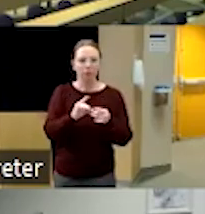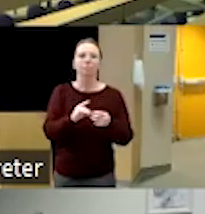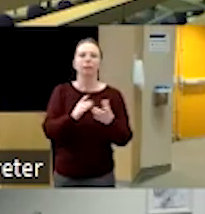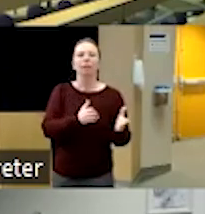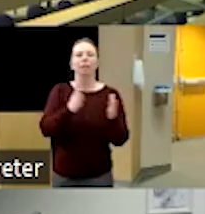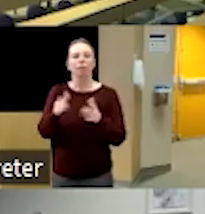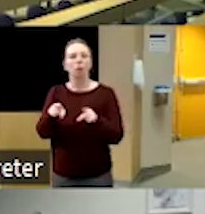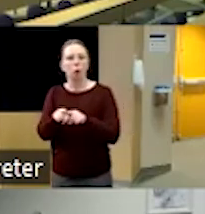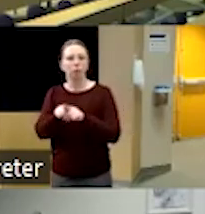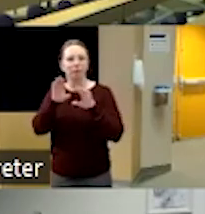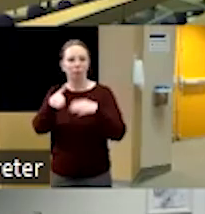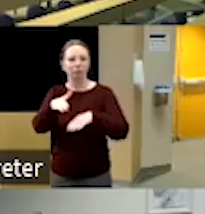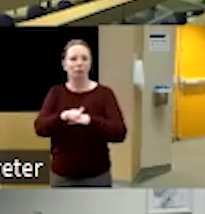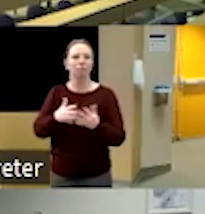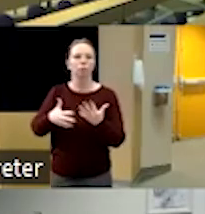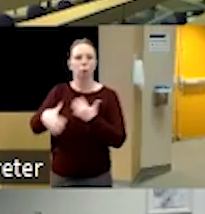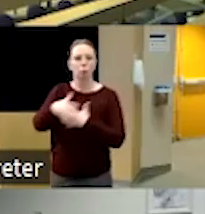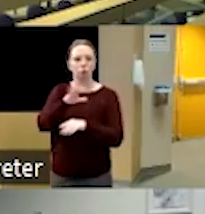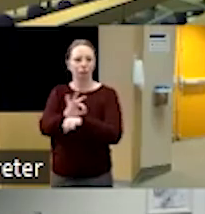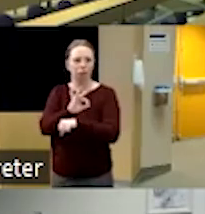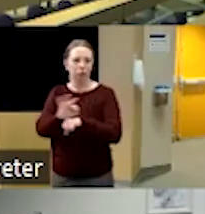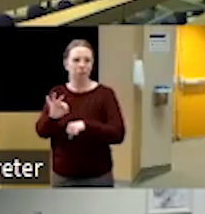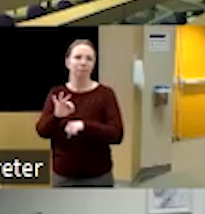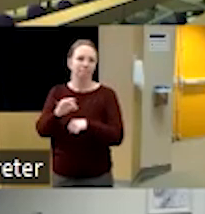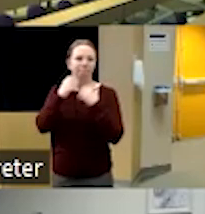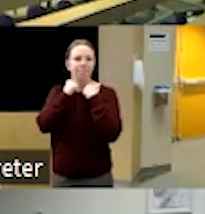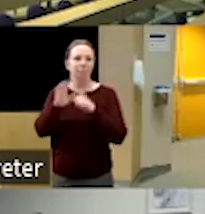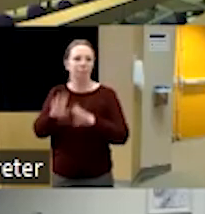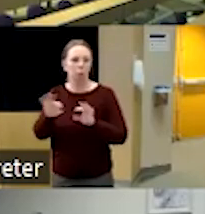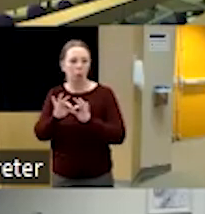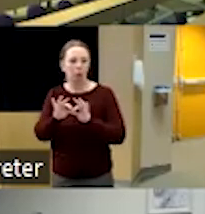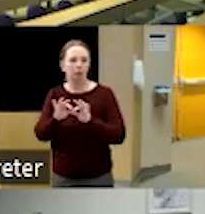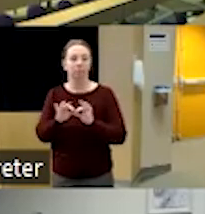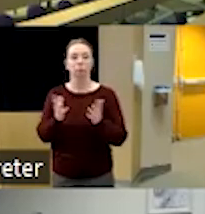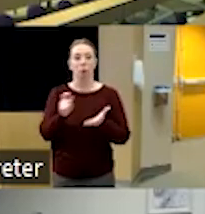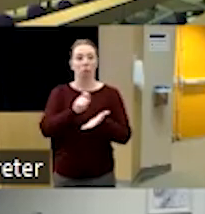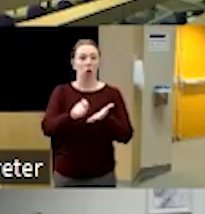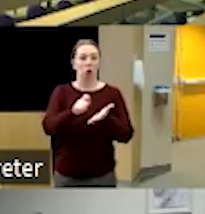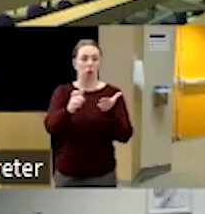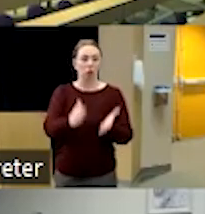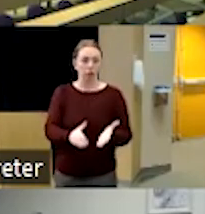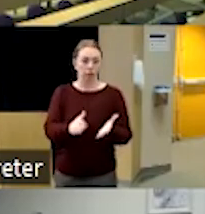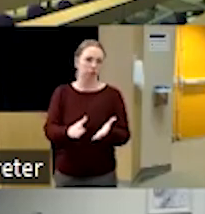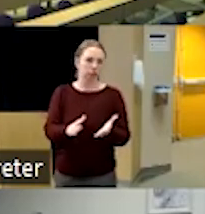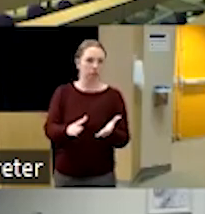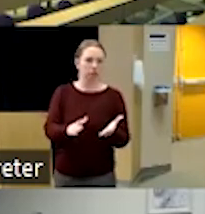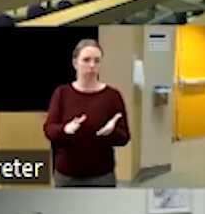is something very important the authors concluded and you can see this by the publication date that